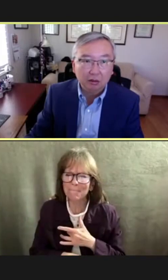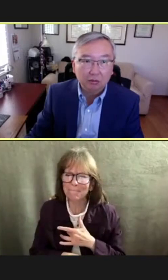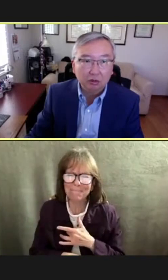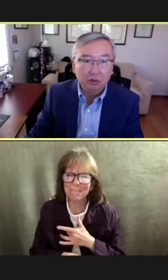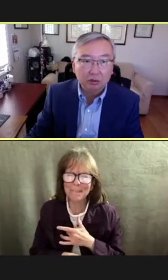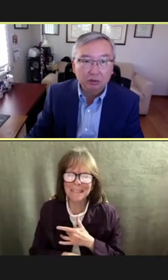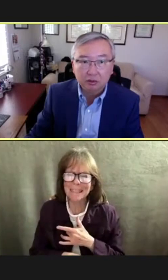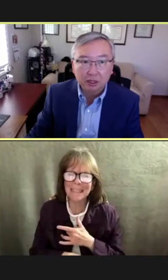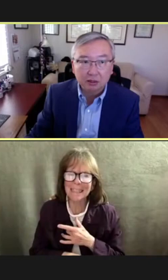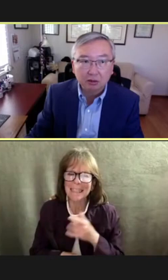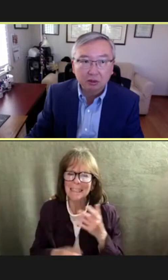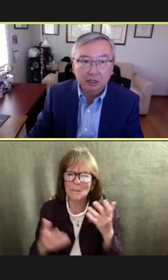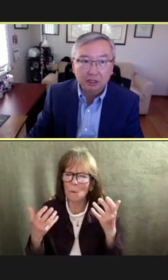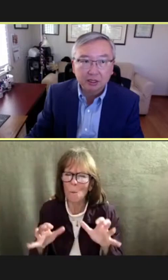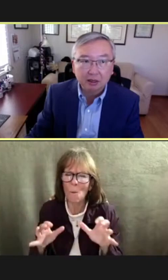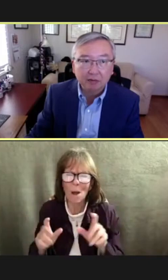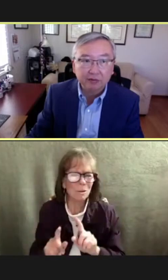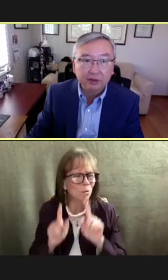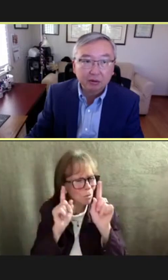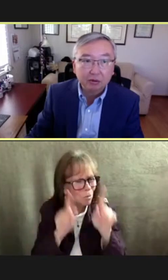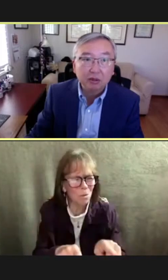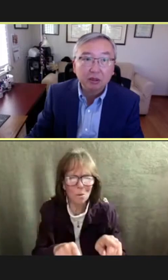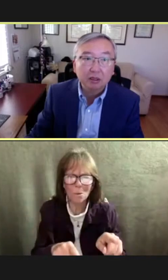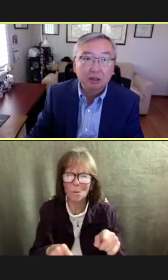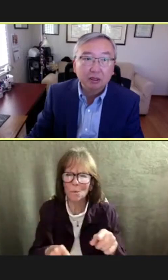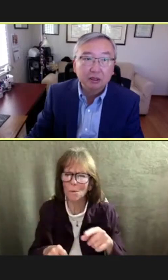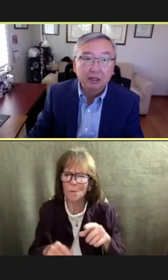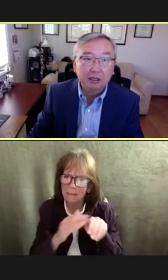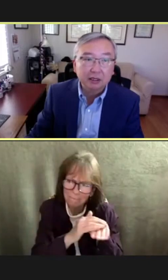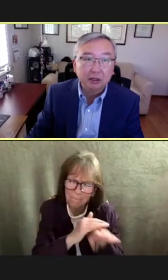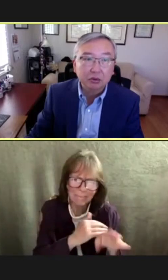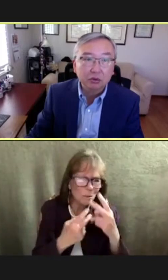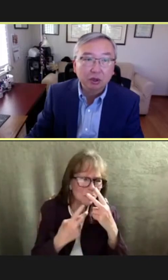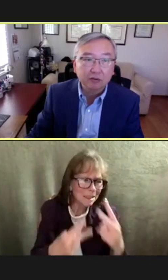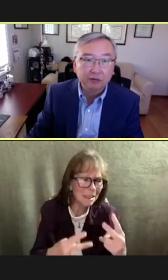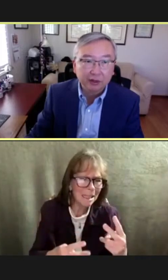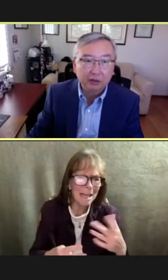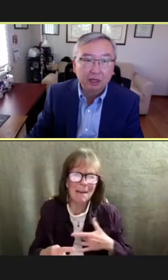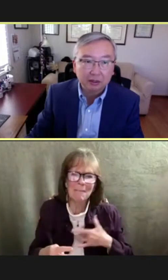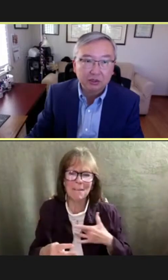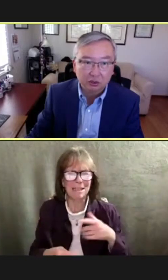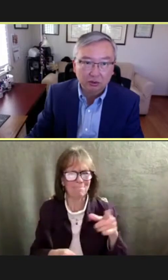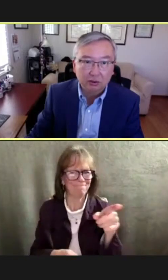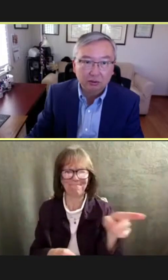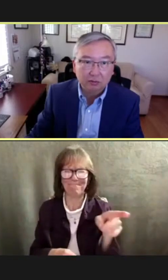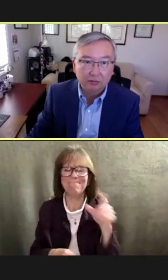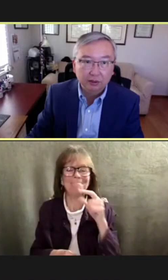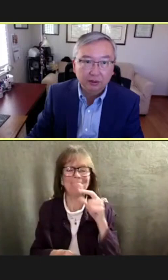a doctor because they do not feel understood.